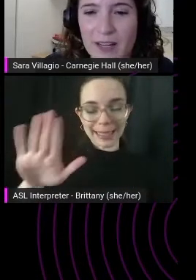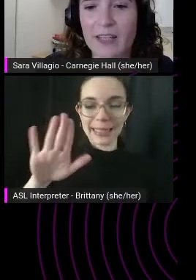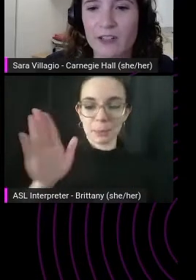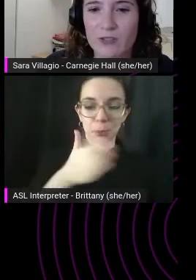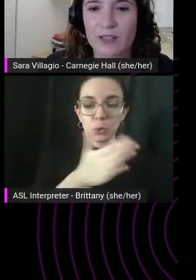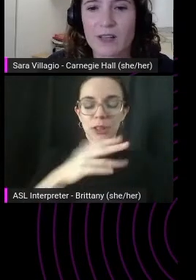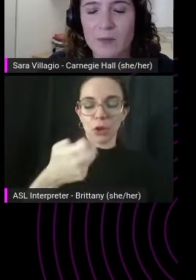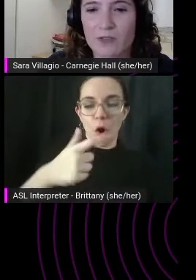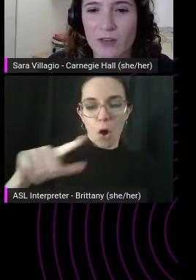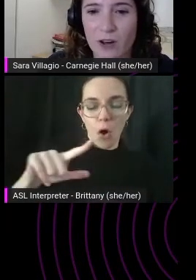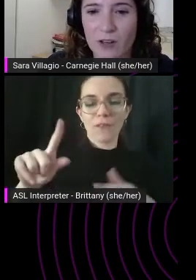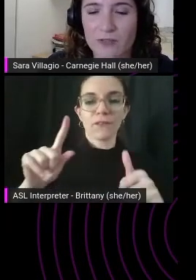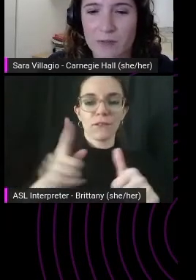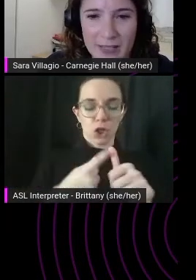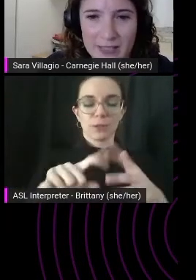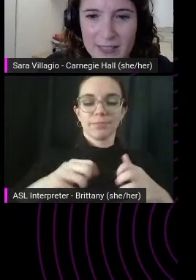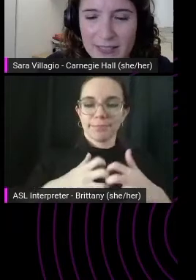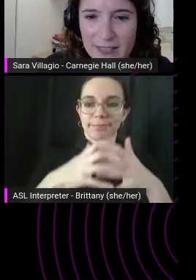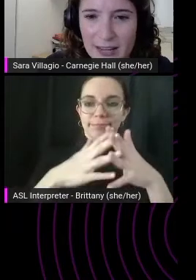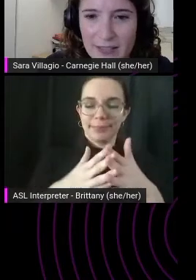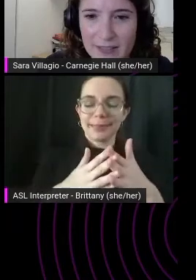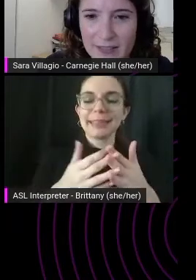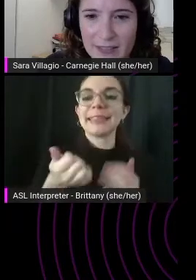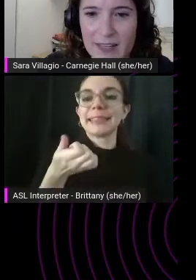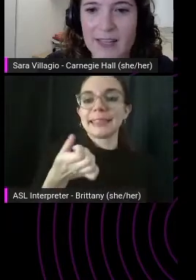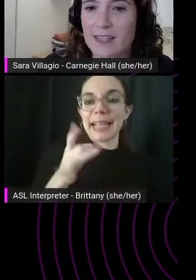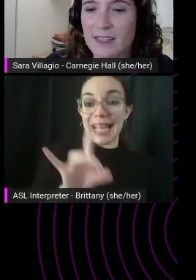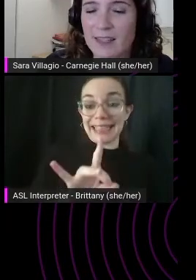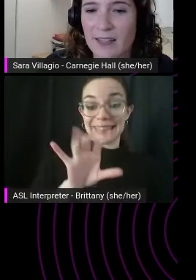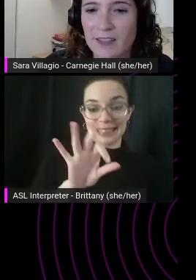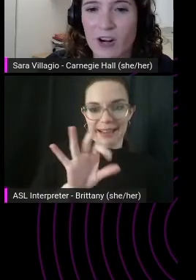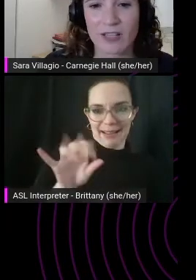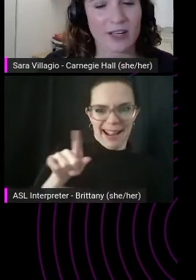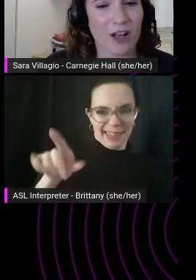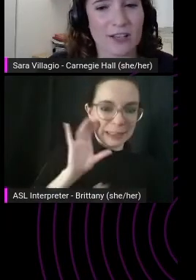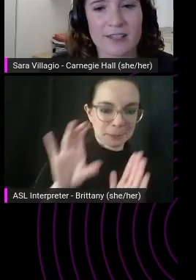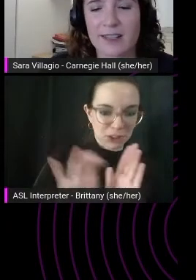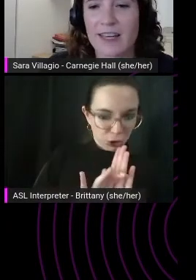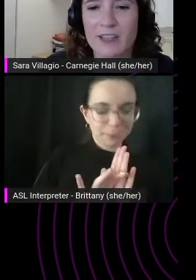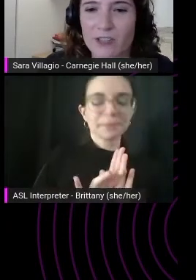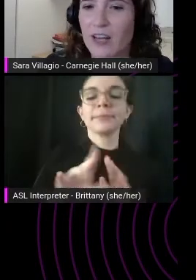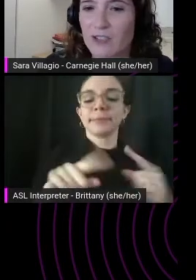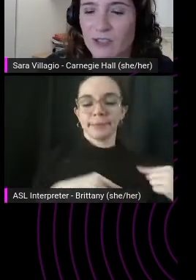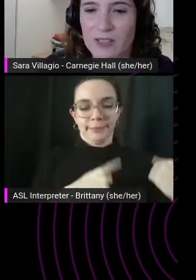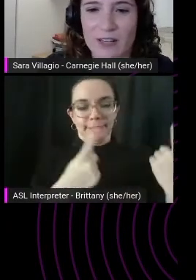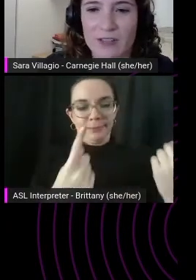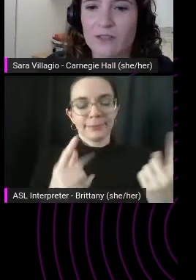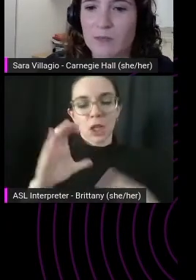And here you see an image of the hall from 1899. Since then, Carnegie Hall has set the international standard for